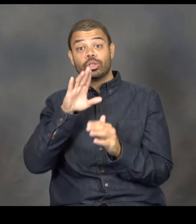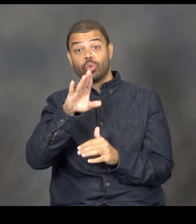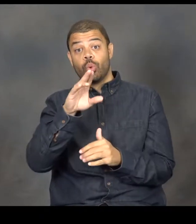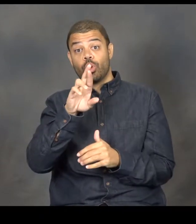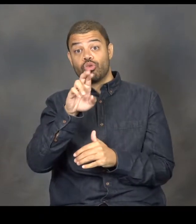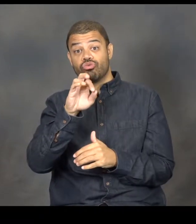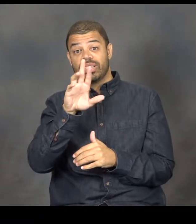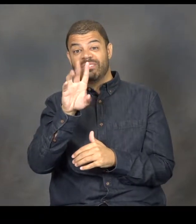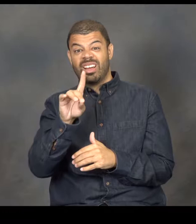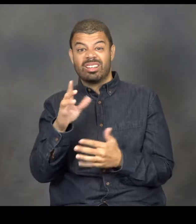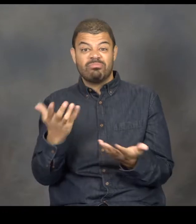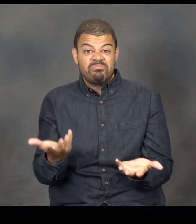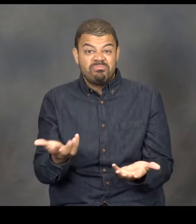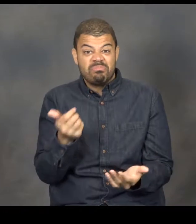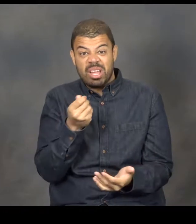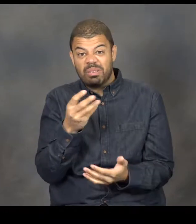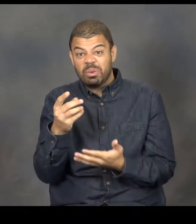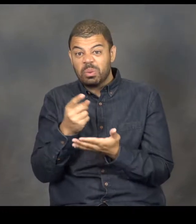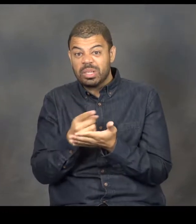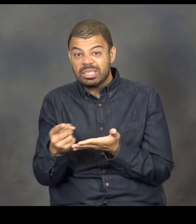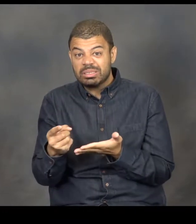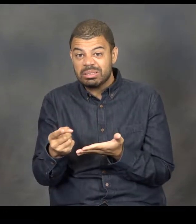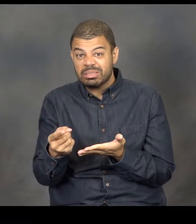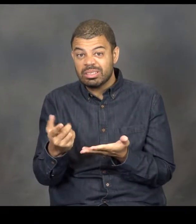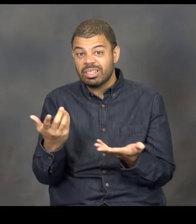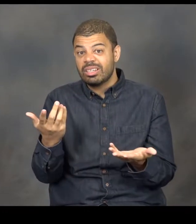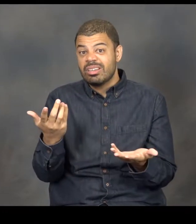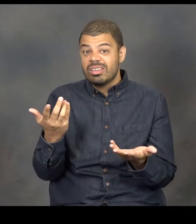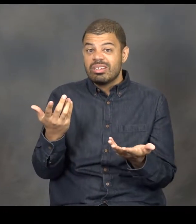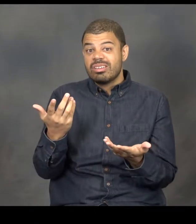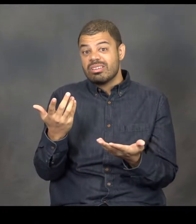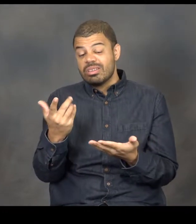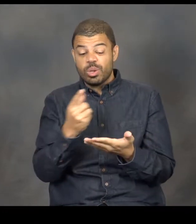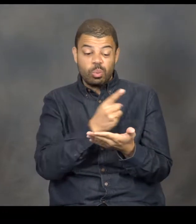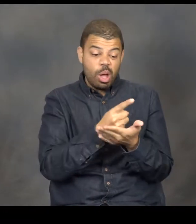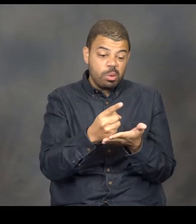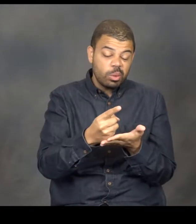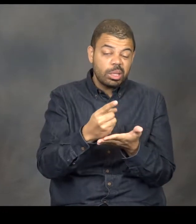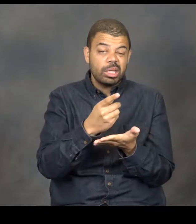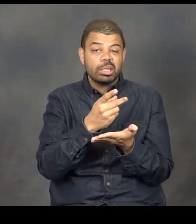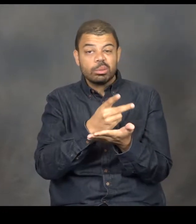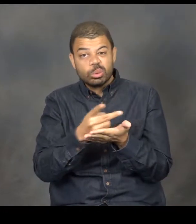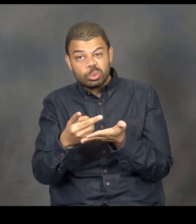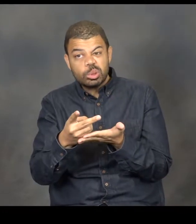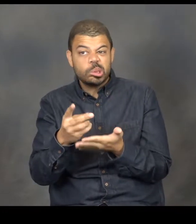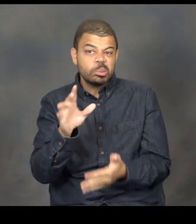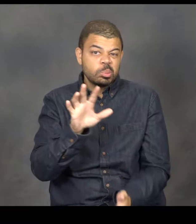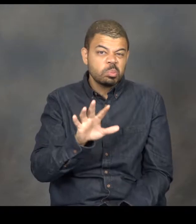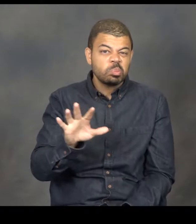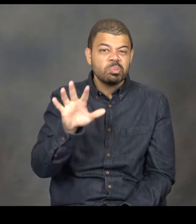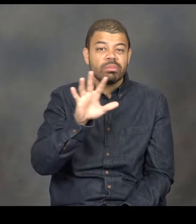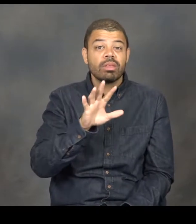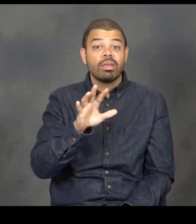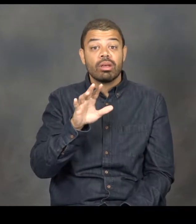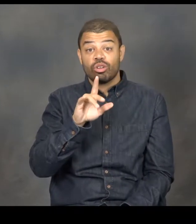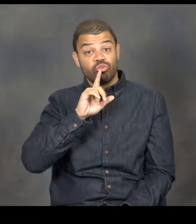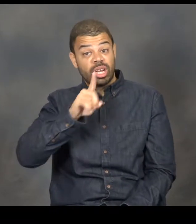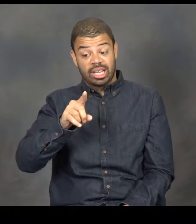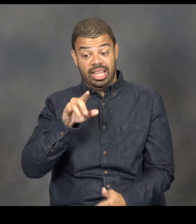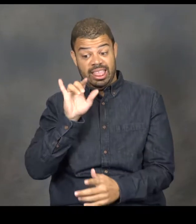You know, usually April 15th. If you have a specialty issue such as a prior year tax return, you know, or you've got a back tax issue or you've discovered that maybe there was a mistake on a return that you filed a year before or maybe you didn't claim all the credits or deductions that you should have, we can help you file an amended return. On average, we believe that we save families and individuals